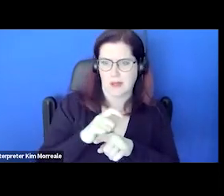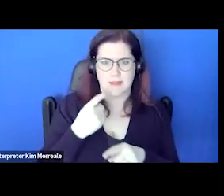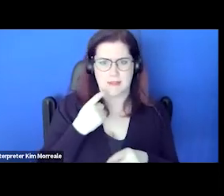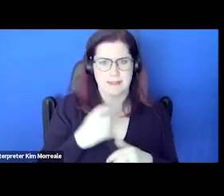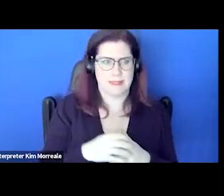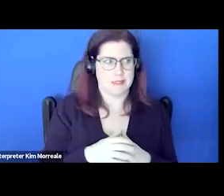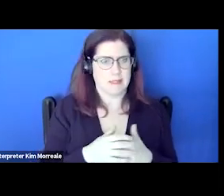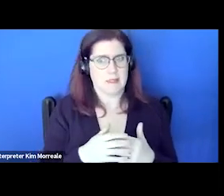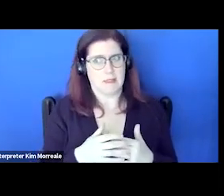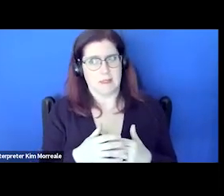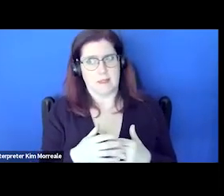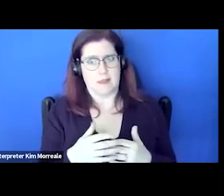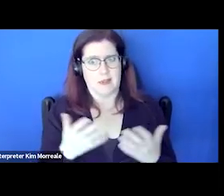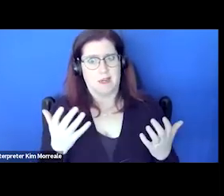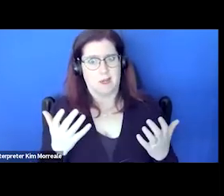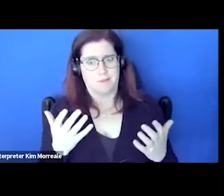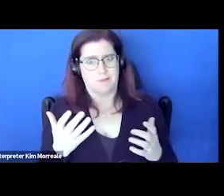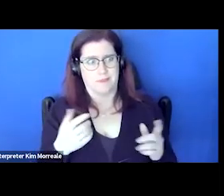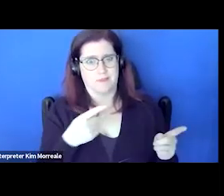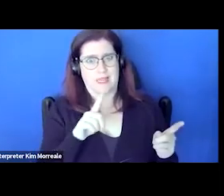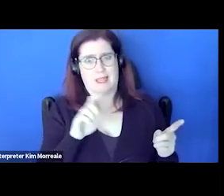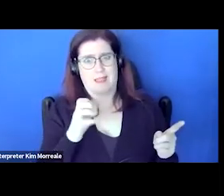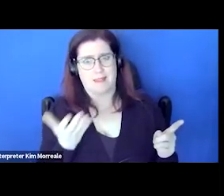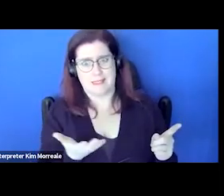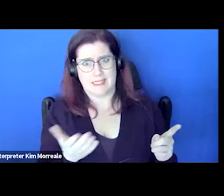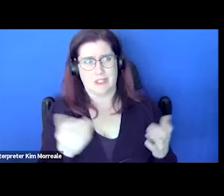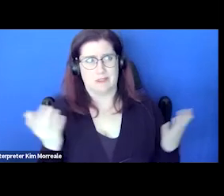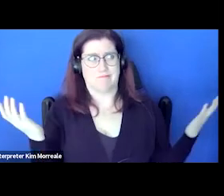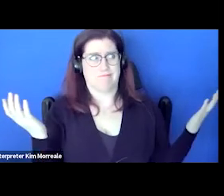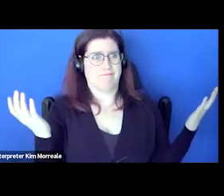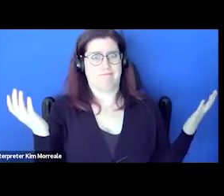"Lee's here and she's being a little aggressive